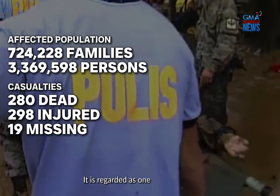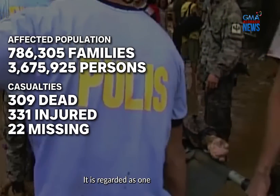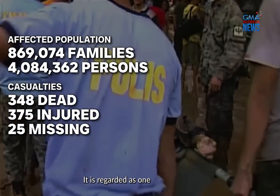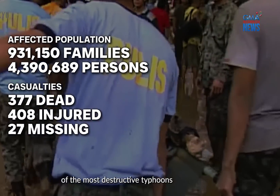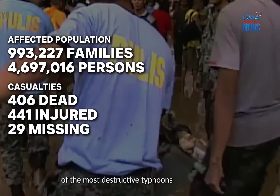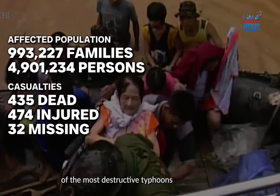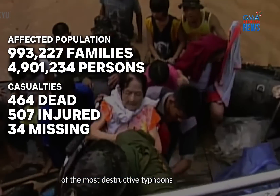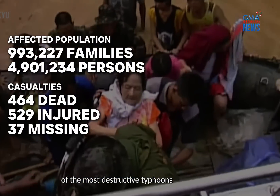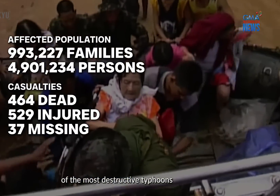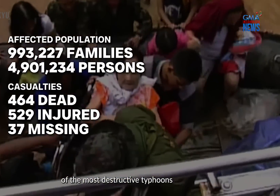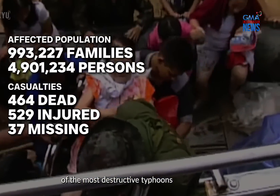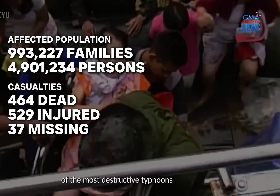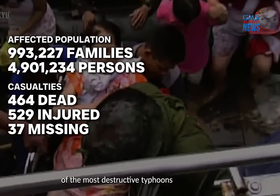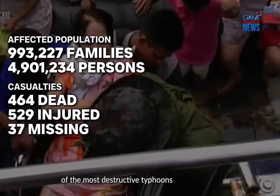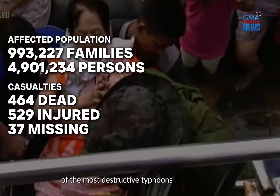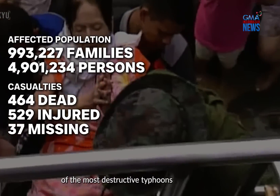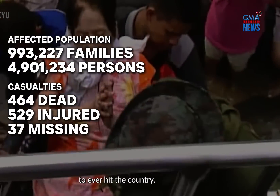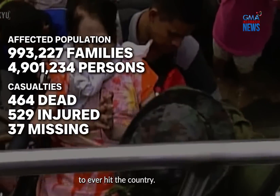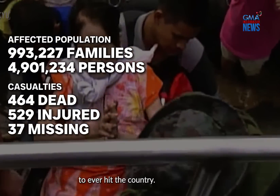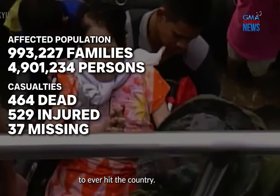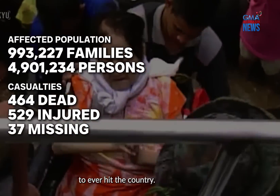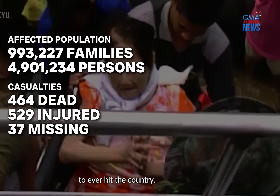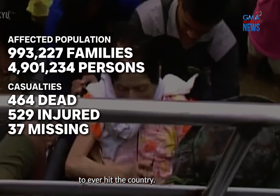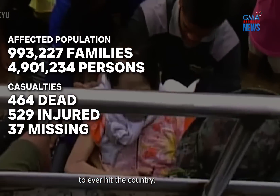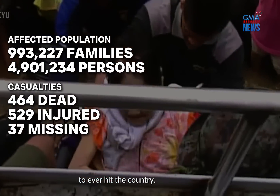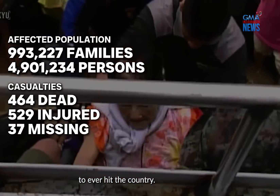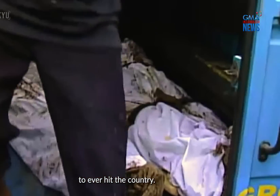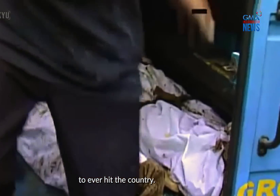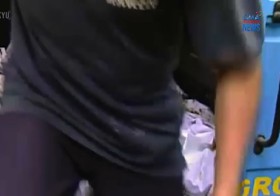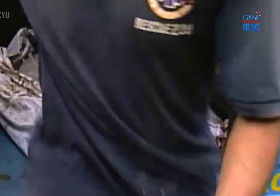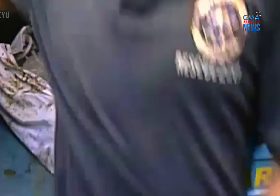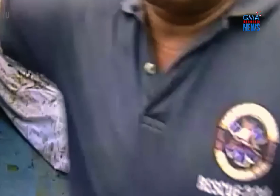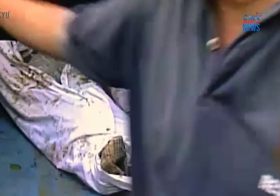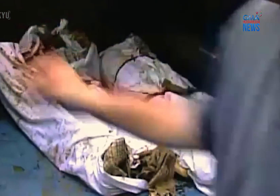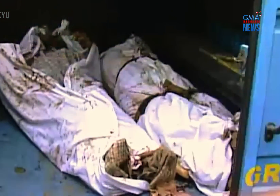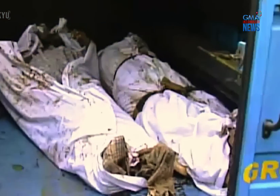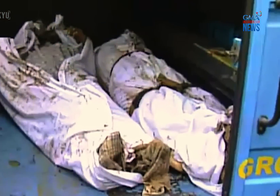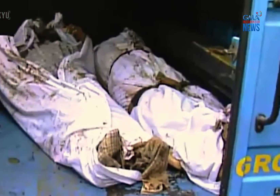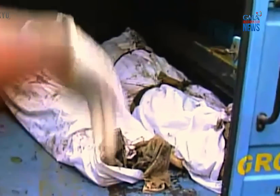This caused several areas in Metro Manila to be submerged in floodwater higher than roofs.